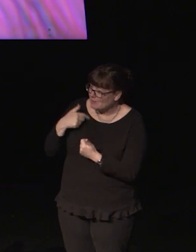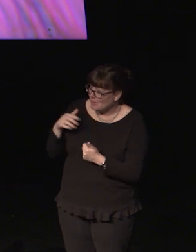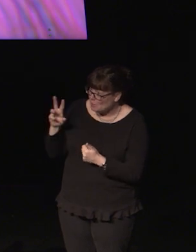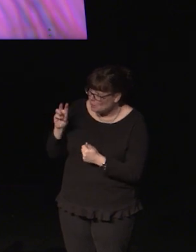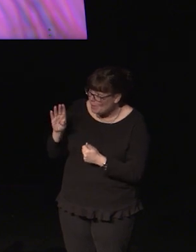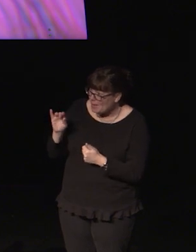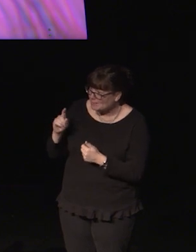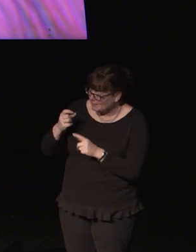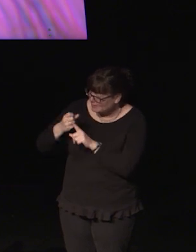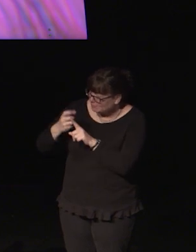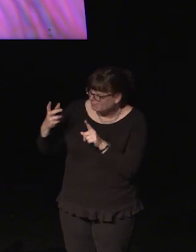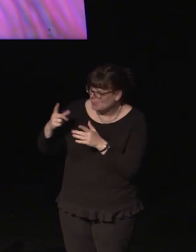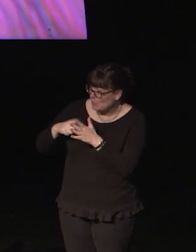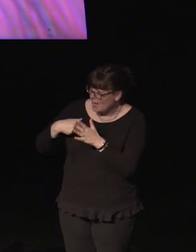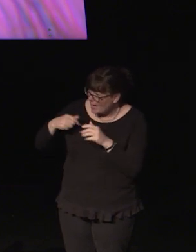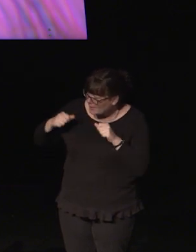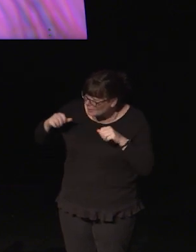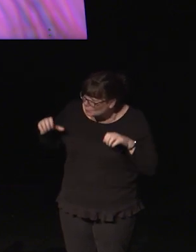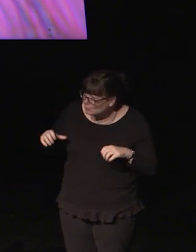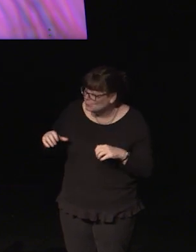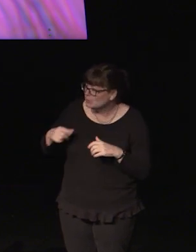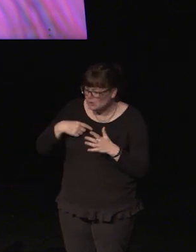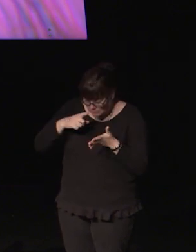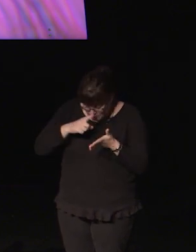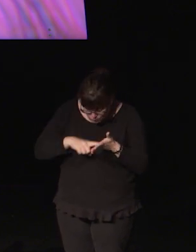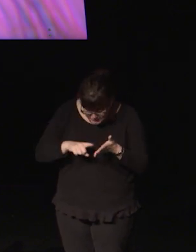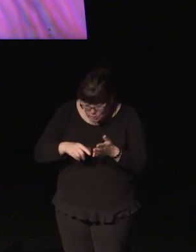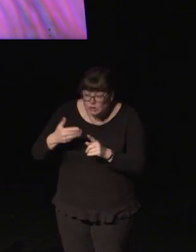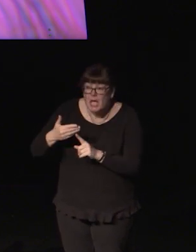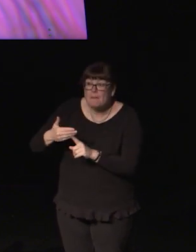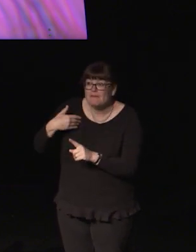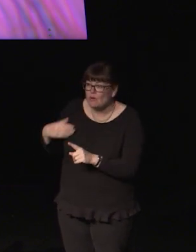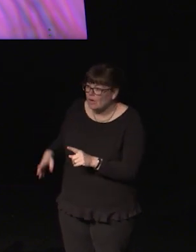that talks about what I'm able to do in this game or what options I have? Is there a demo I can play?